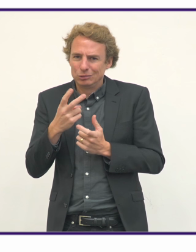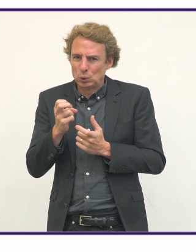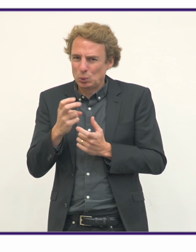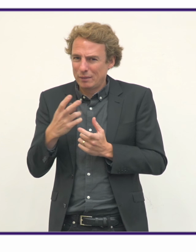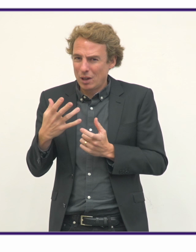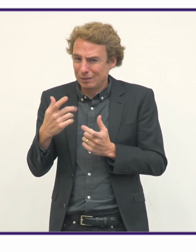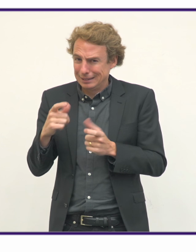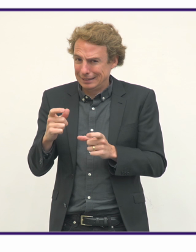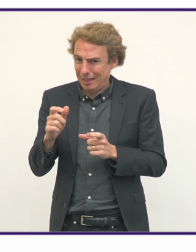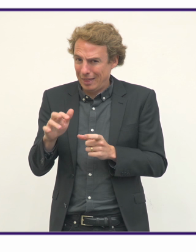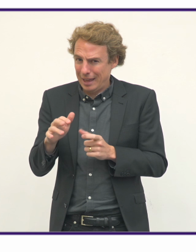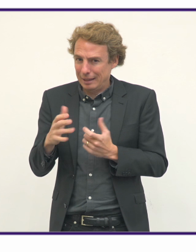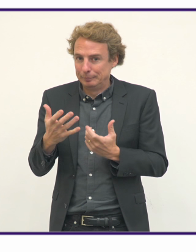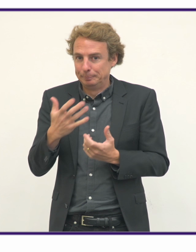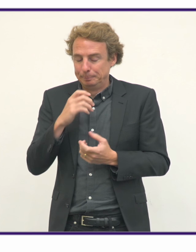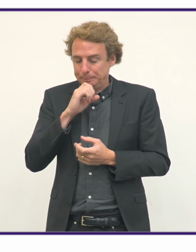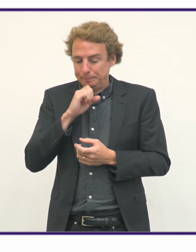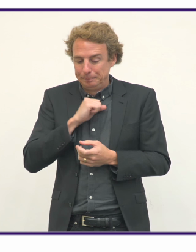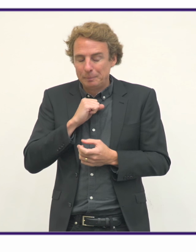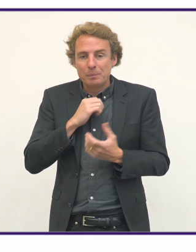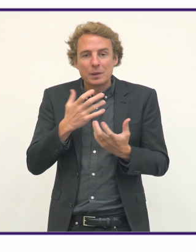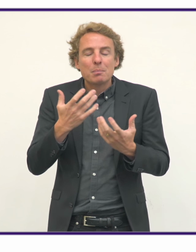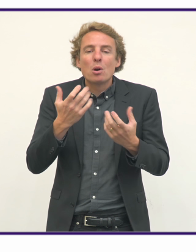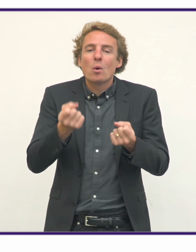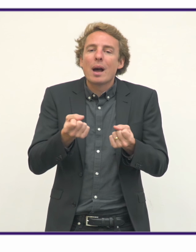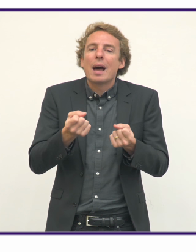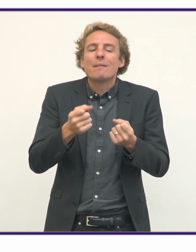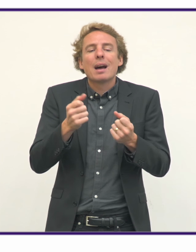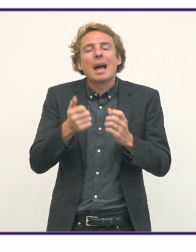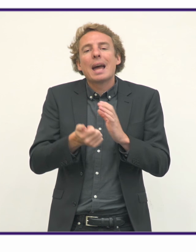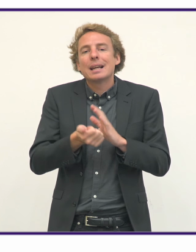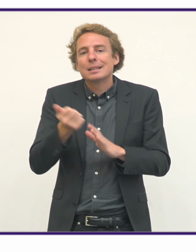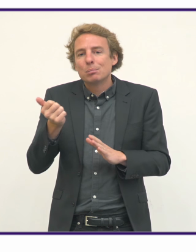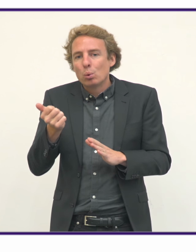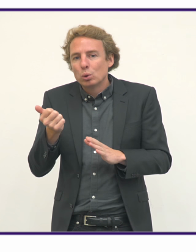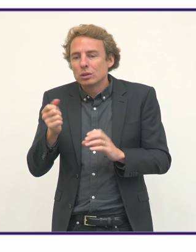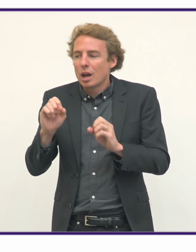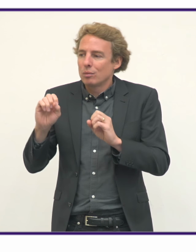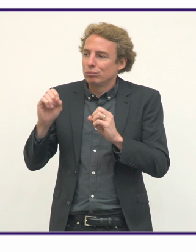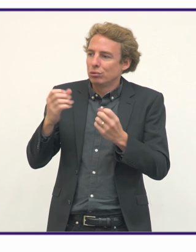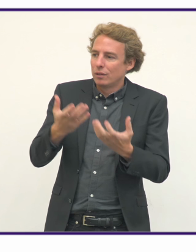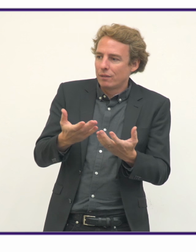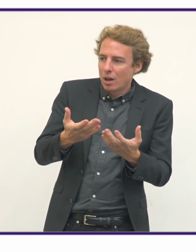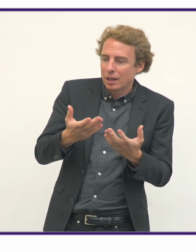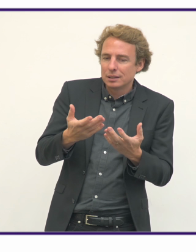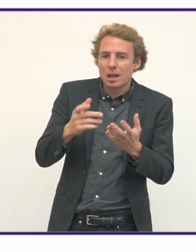or other things that are useful as well. Then we create from logs our exporter, our provider using the resource,